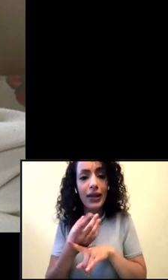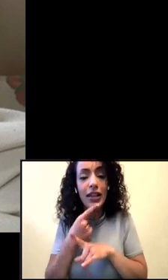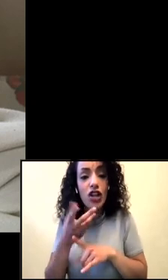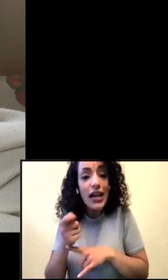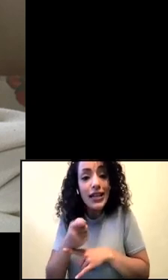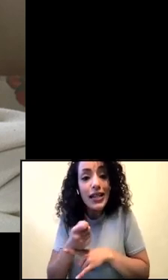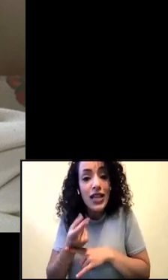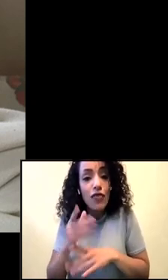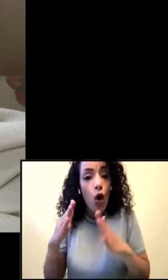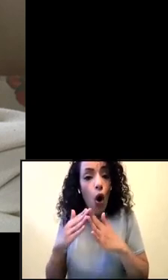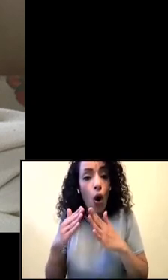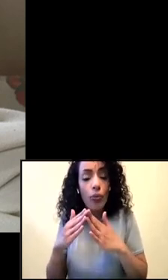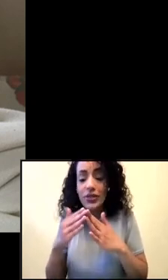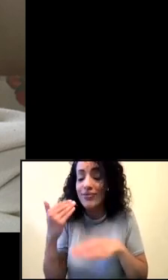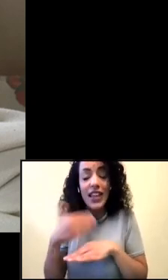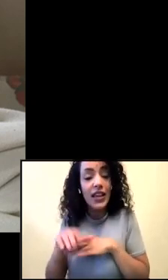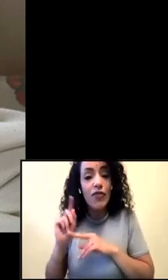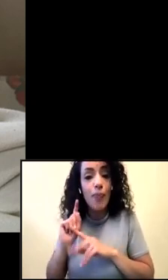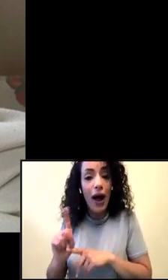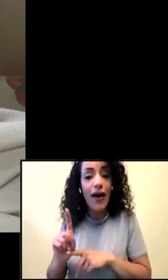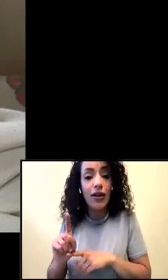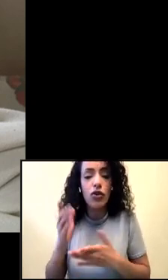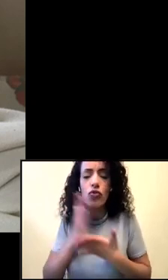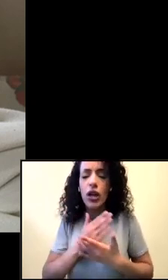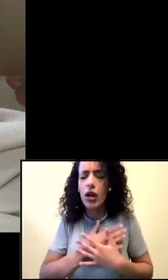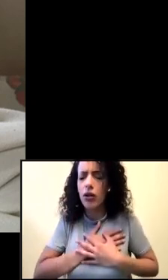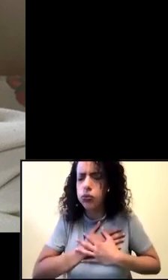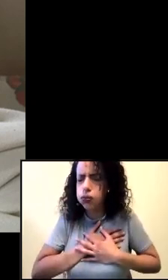and it's really heartbreaking you know, when you speak to people this is really where oral memory